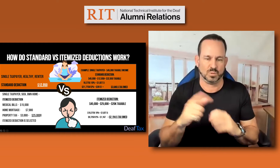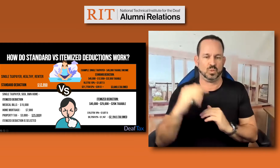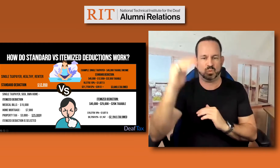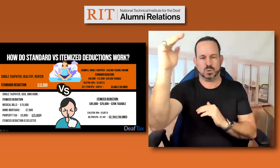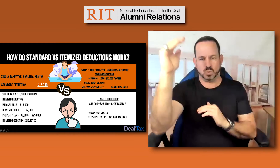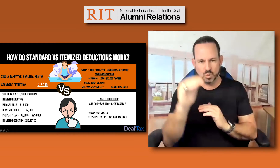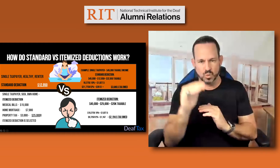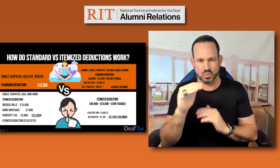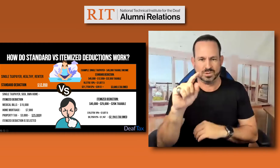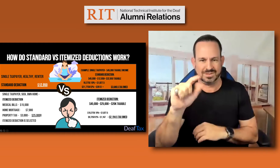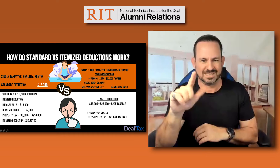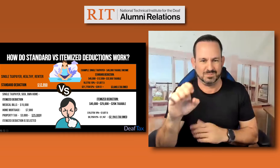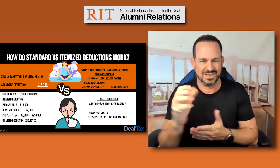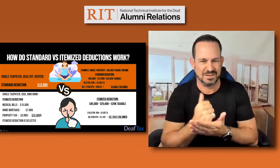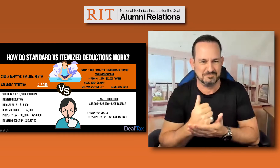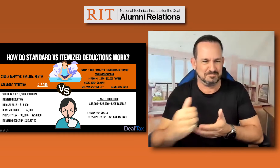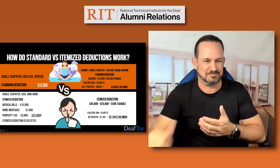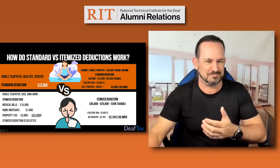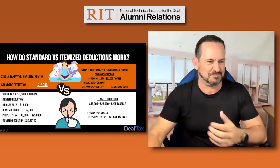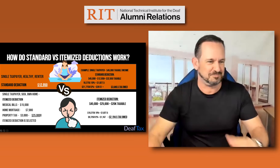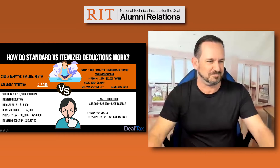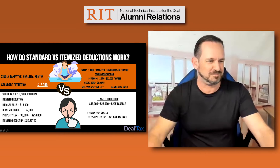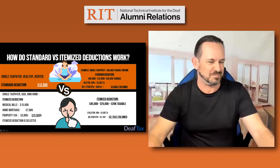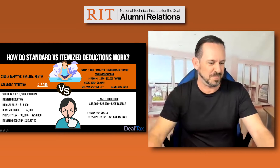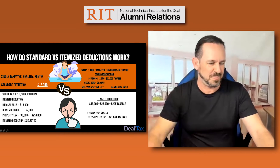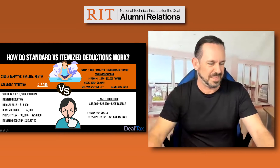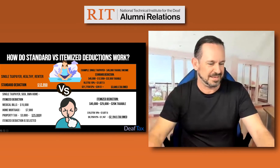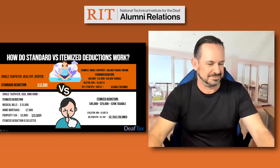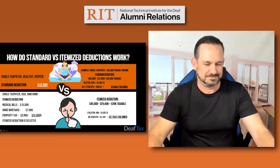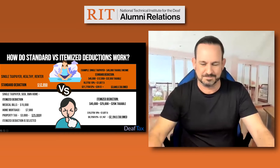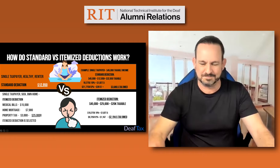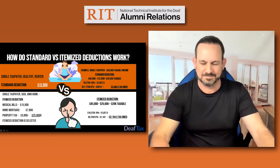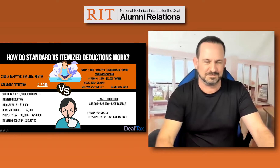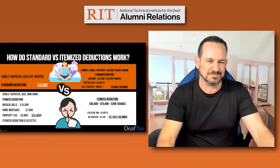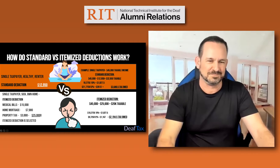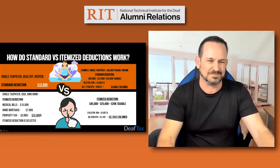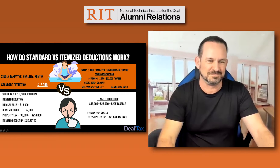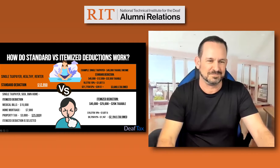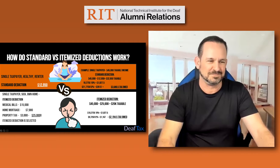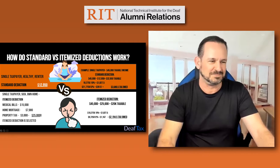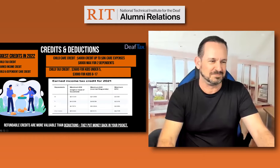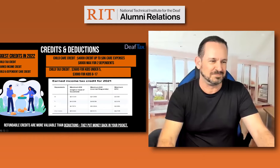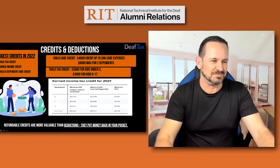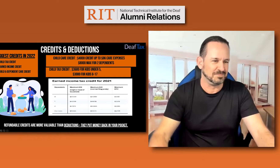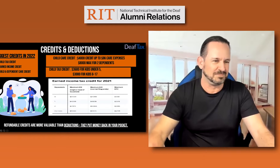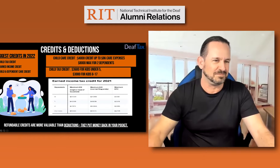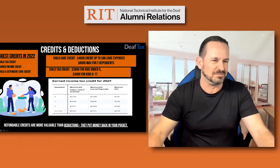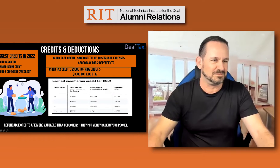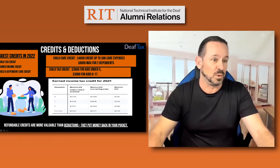you can then decide what will benefit you the most, whether to go for the itemized deduction.